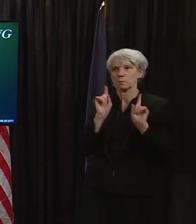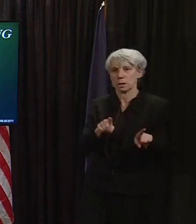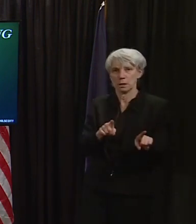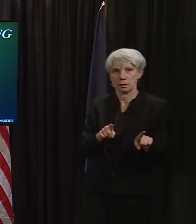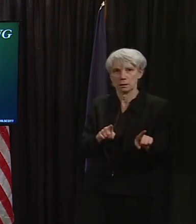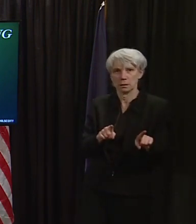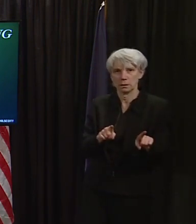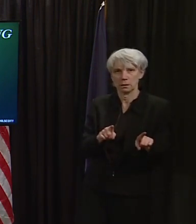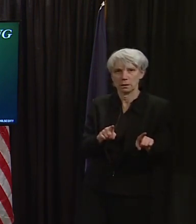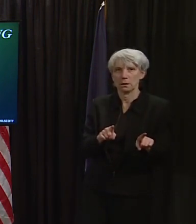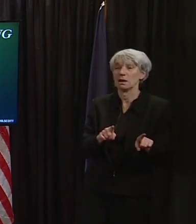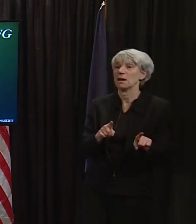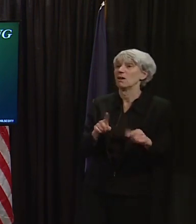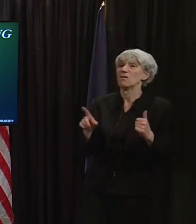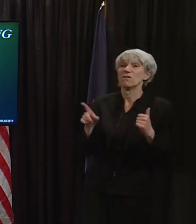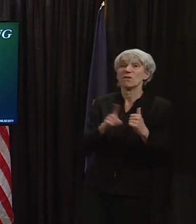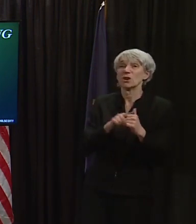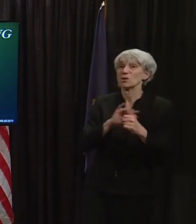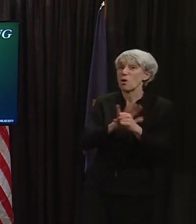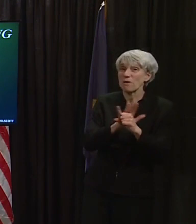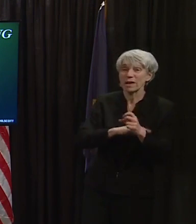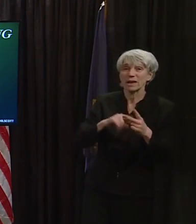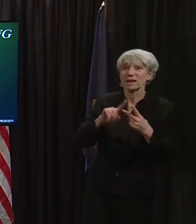its pace, makes it even more important to be nimble